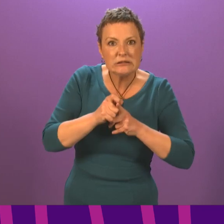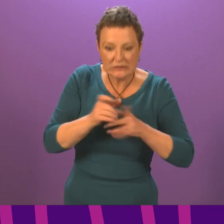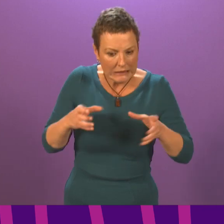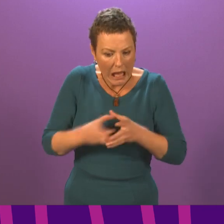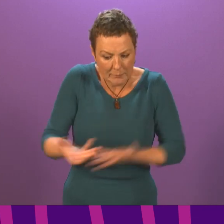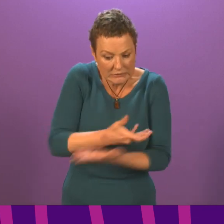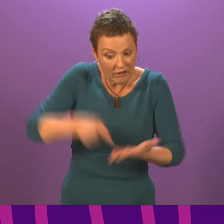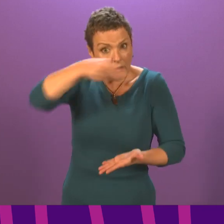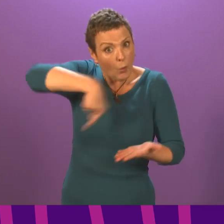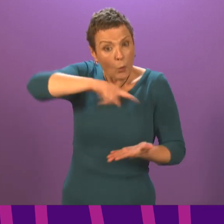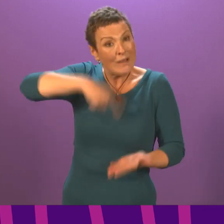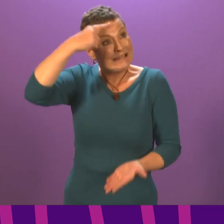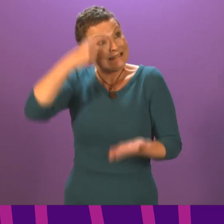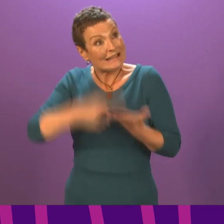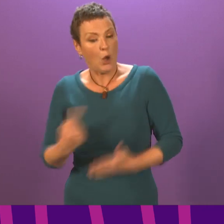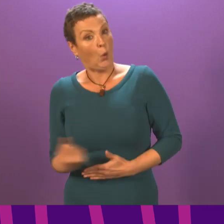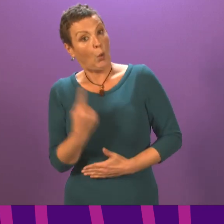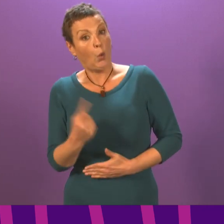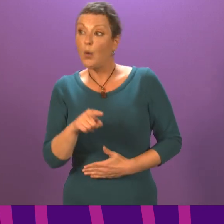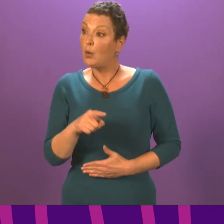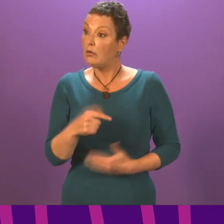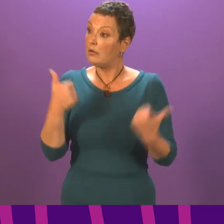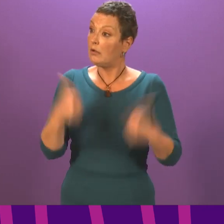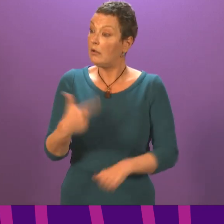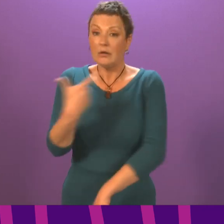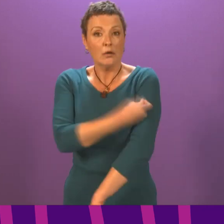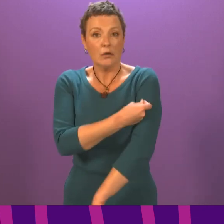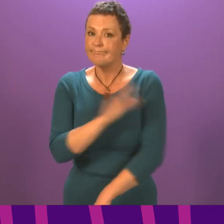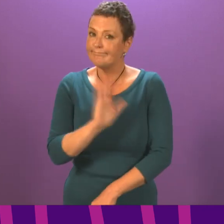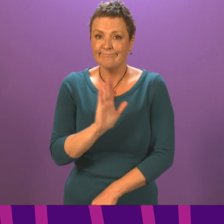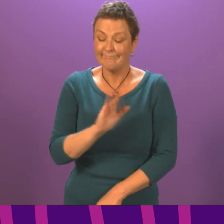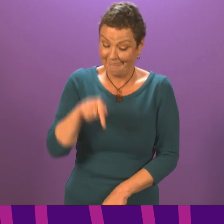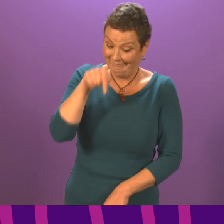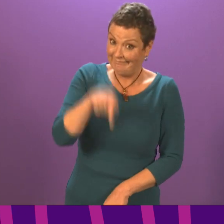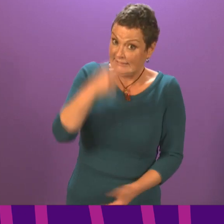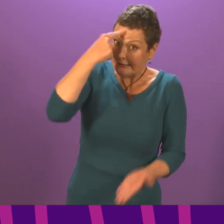clinically vulnerable lists for clinical reasons. Those decisions are recommended by clinicians